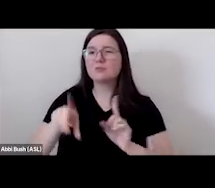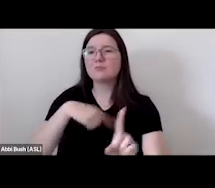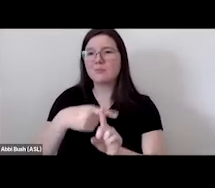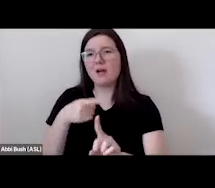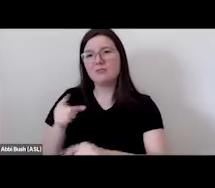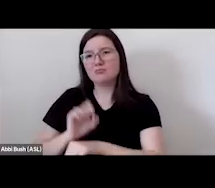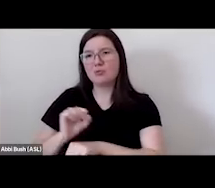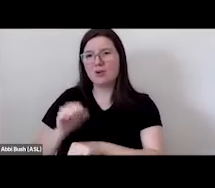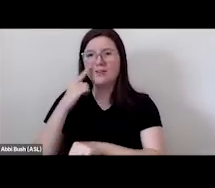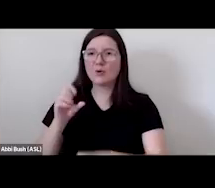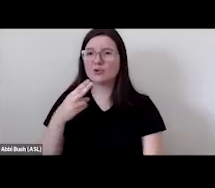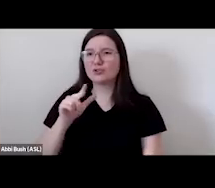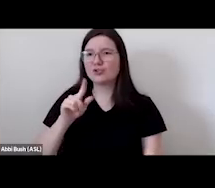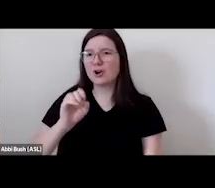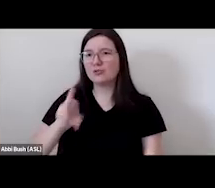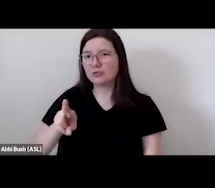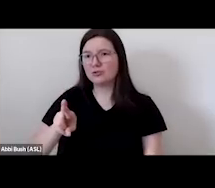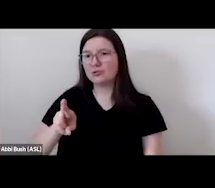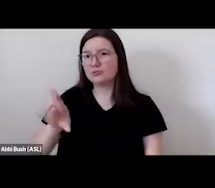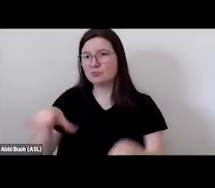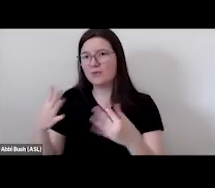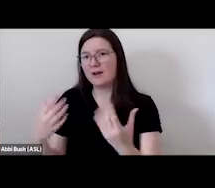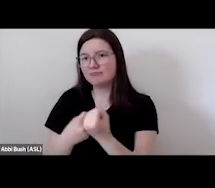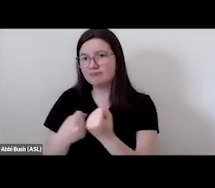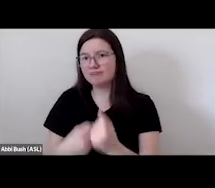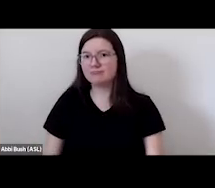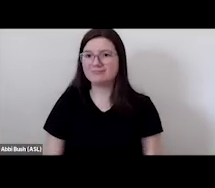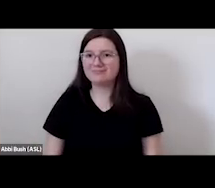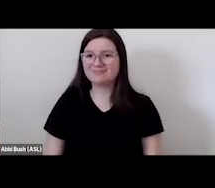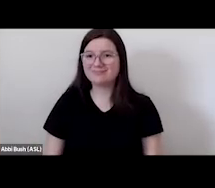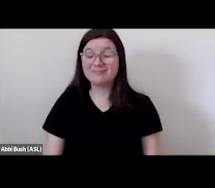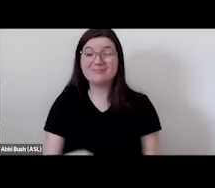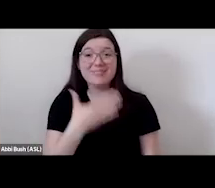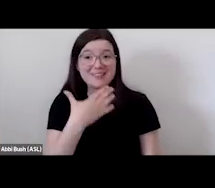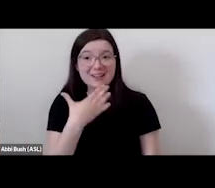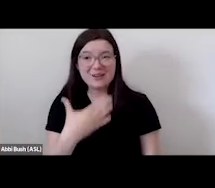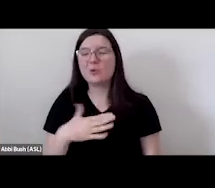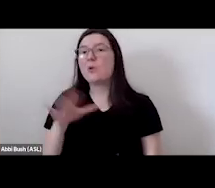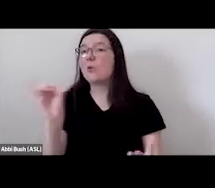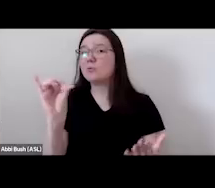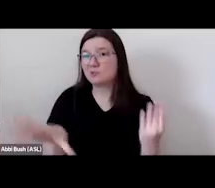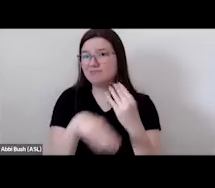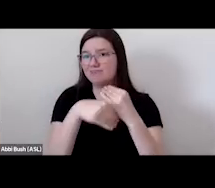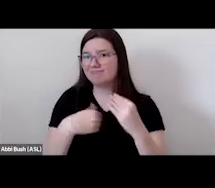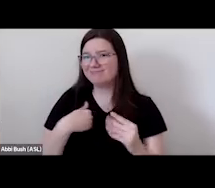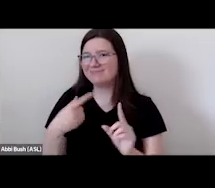Awesome, thanks Jack. I wanted to add too that I'm located in Boston so if that's helpful at all for people to know regionally.